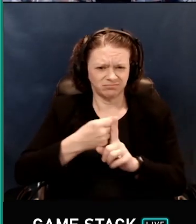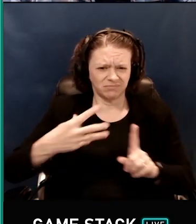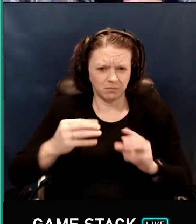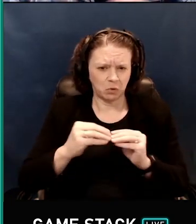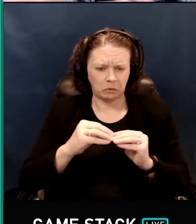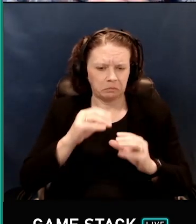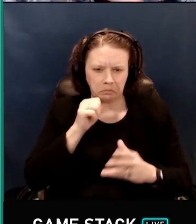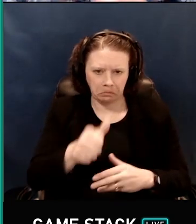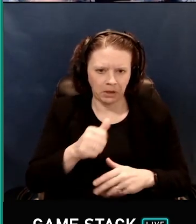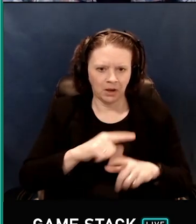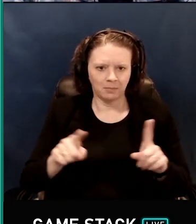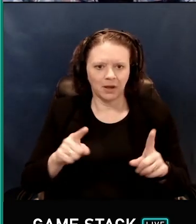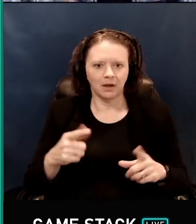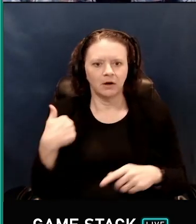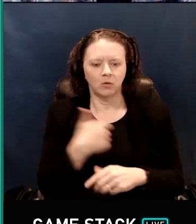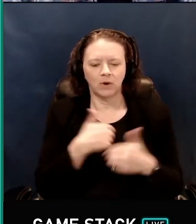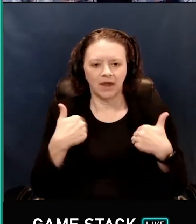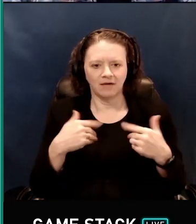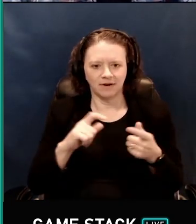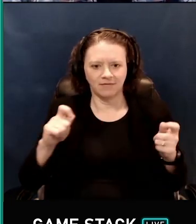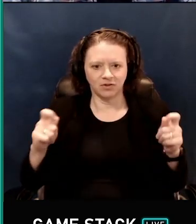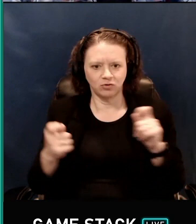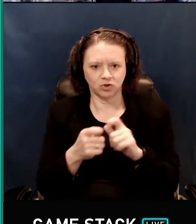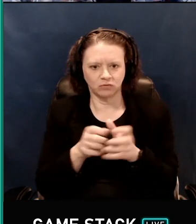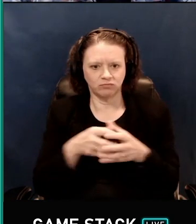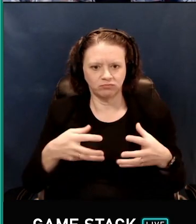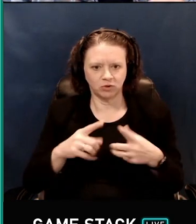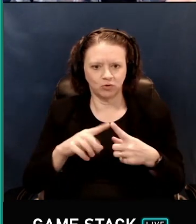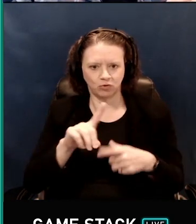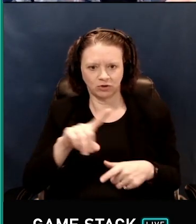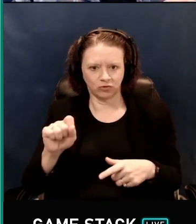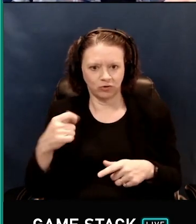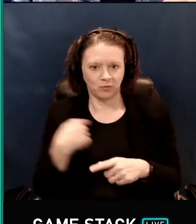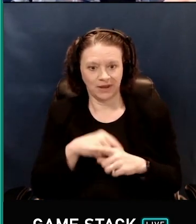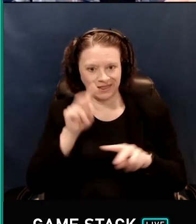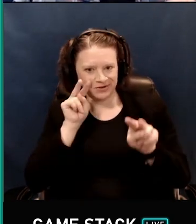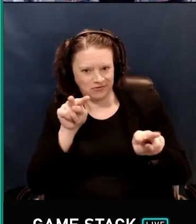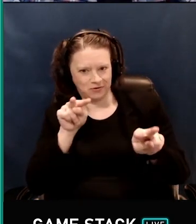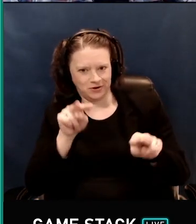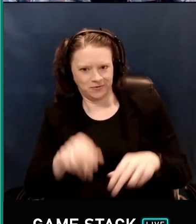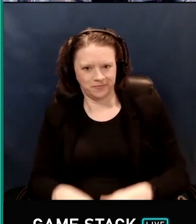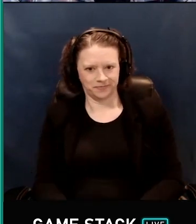but there is an evolution to DirectStorage that we can look forward to.